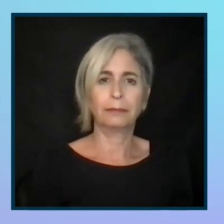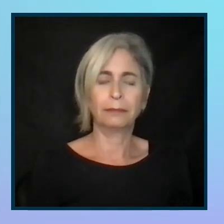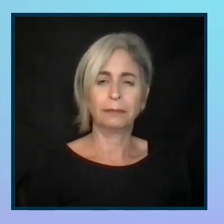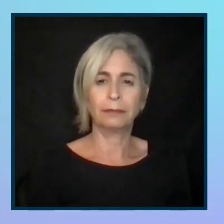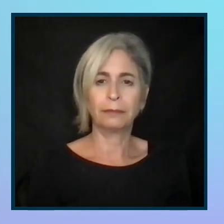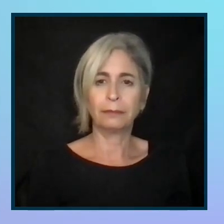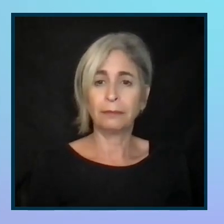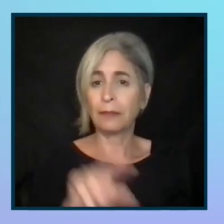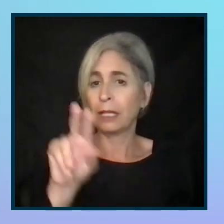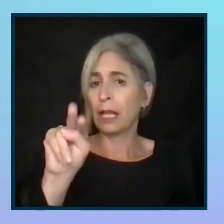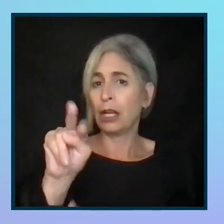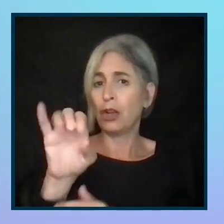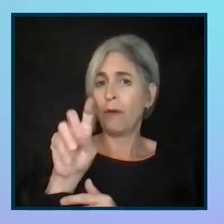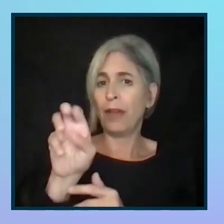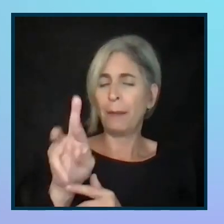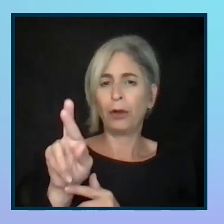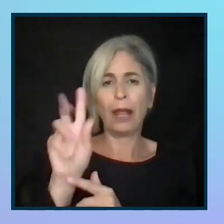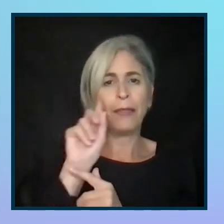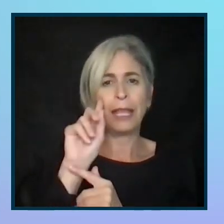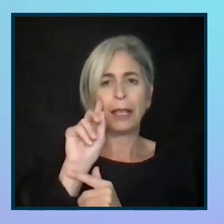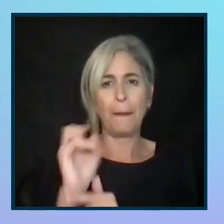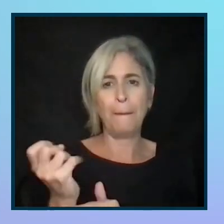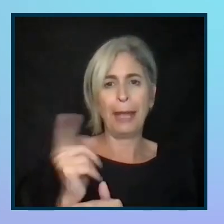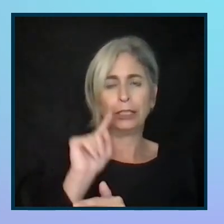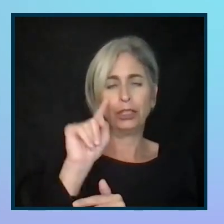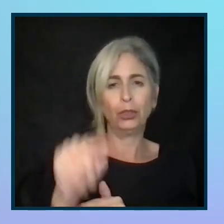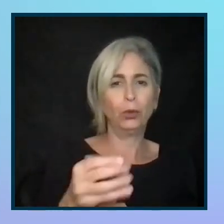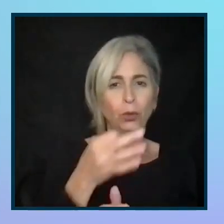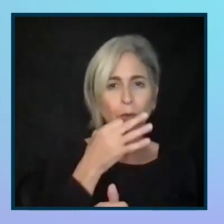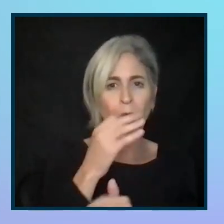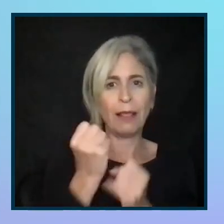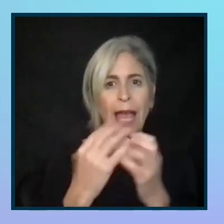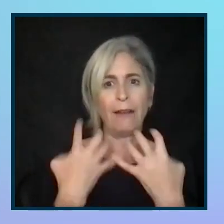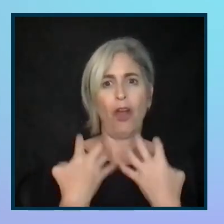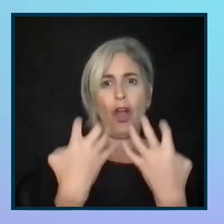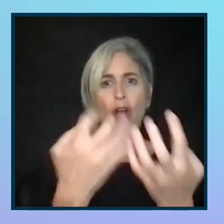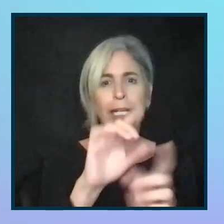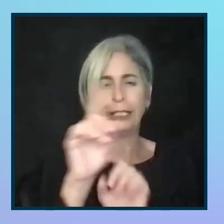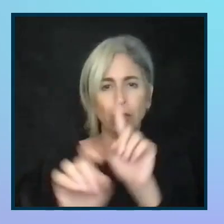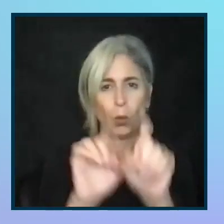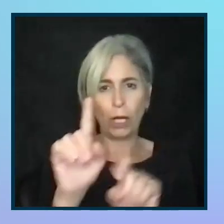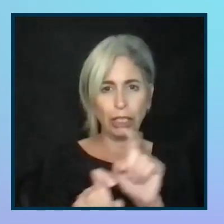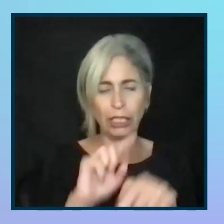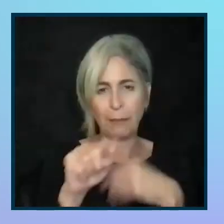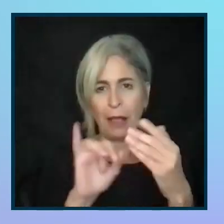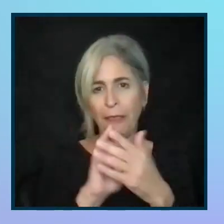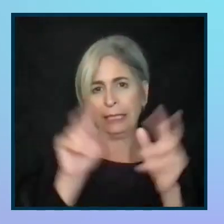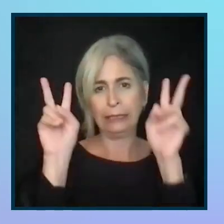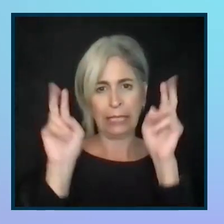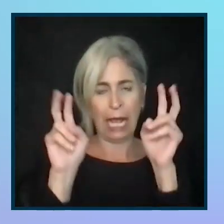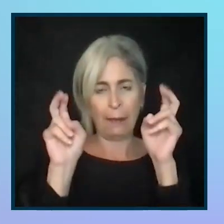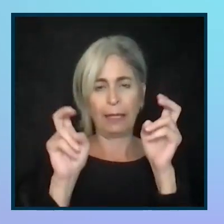November, I may end up taking it back to you, 'cause we're getting a lot of audience questions around this topic, and it was also related